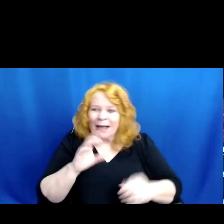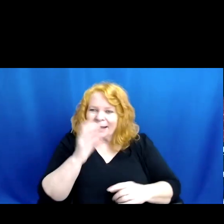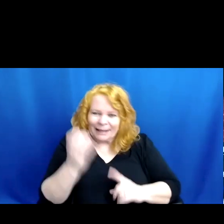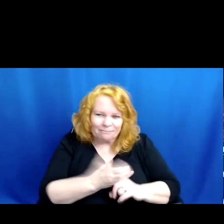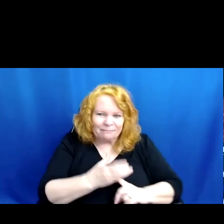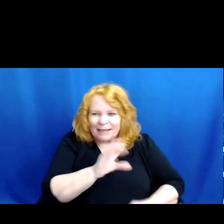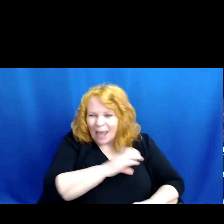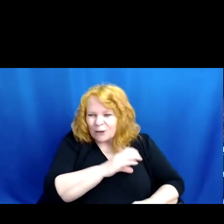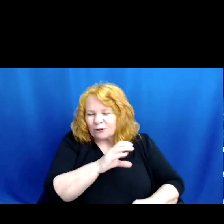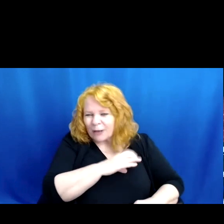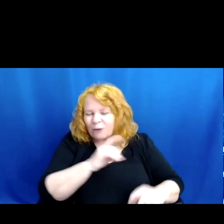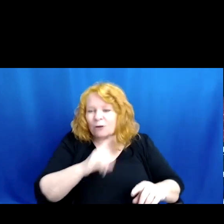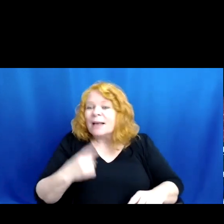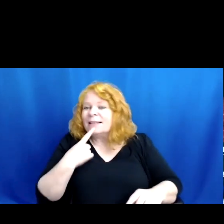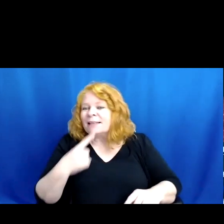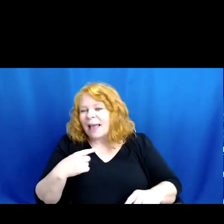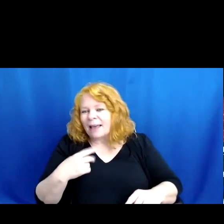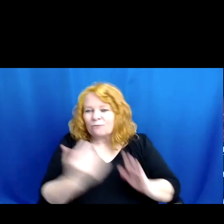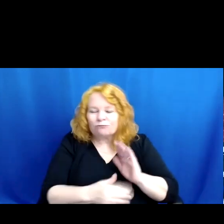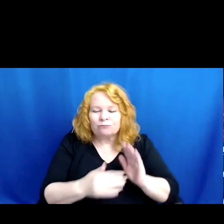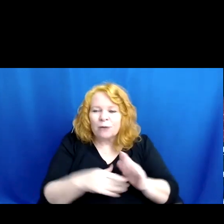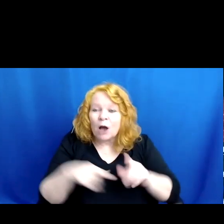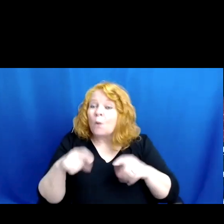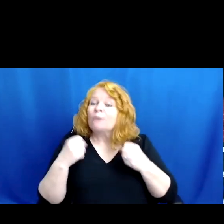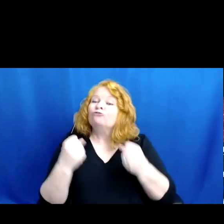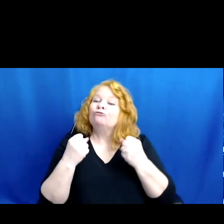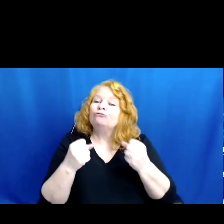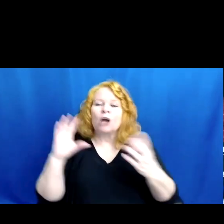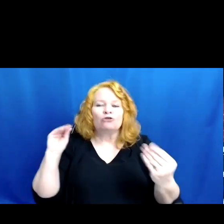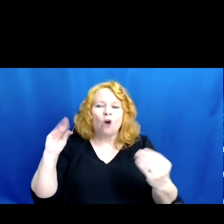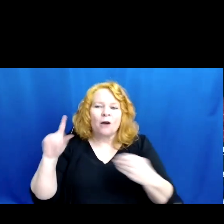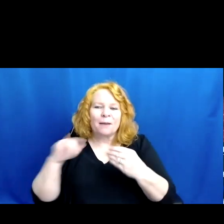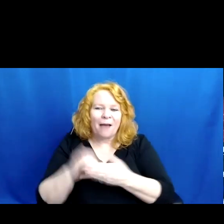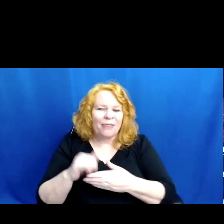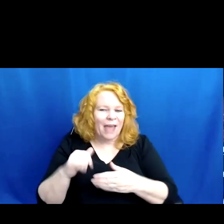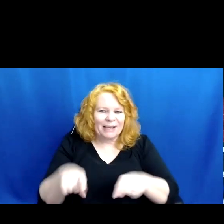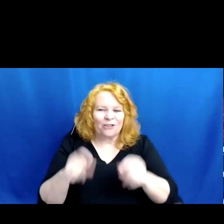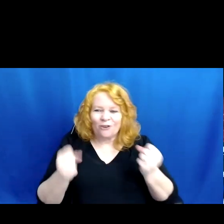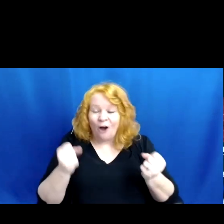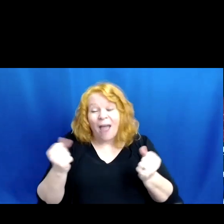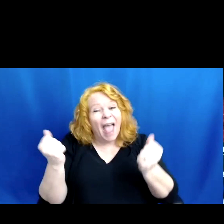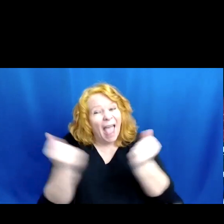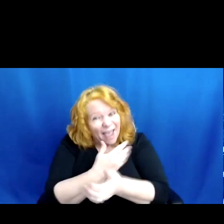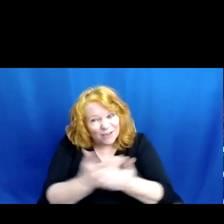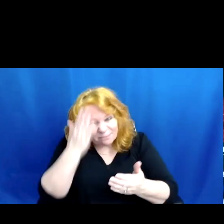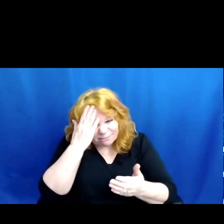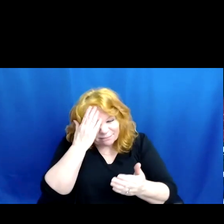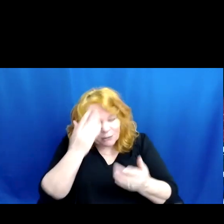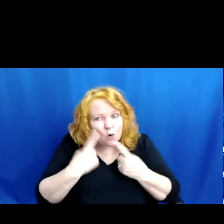Talk about it in the car when you are going on a the journey, all of those things I know work so well for children.